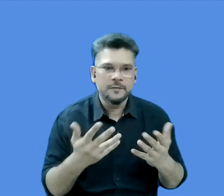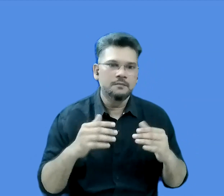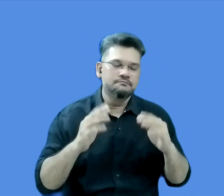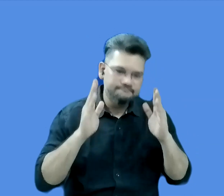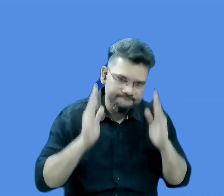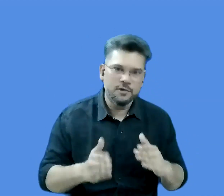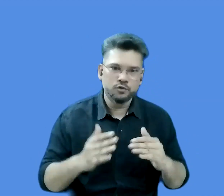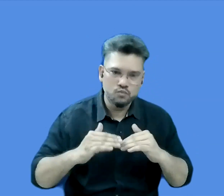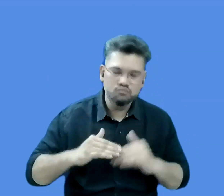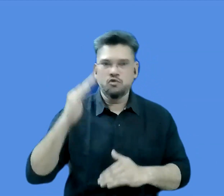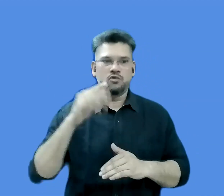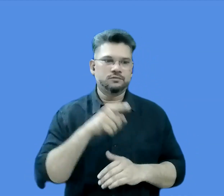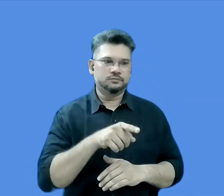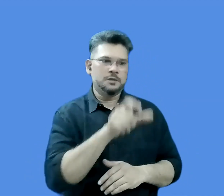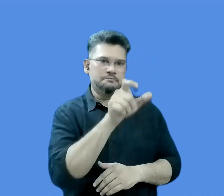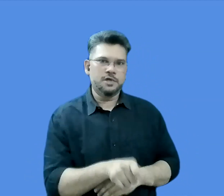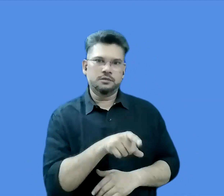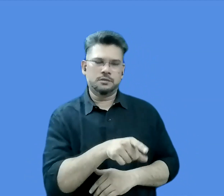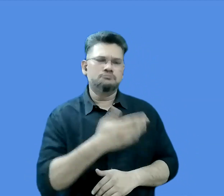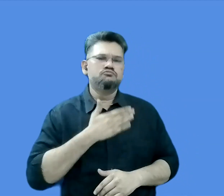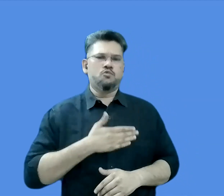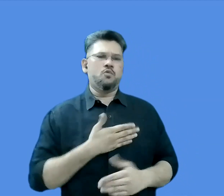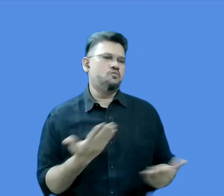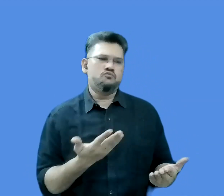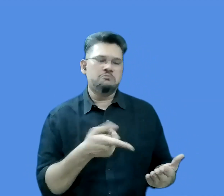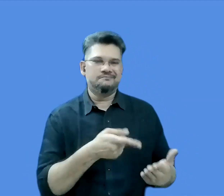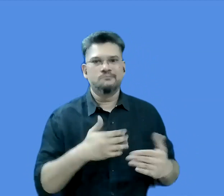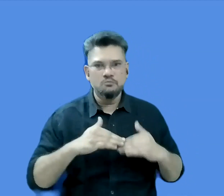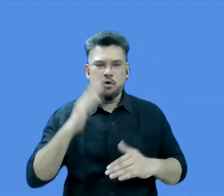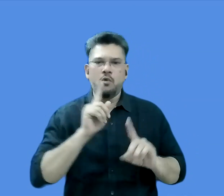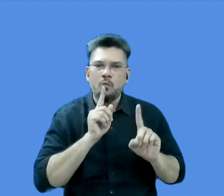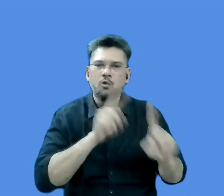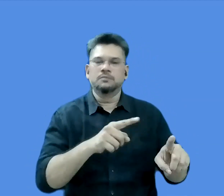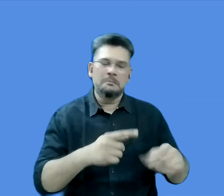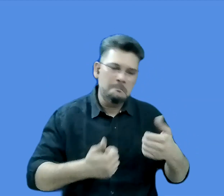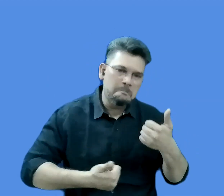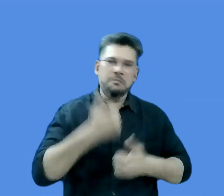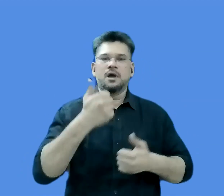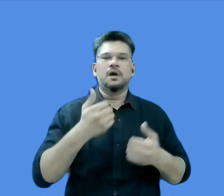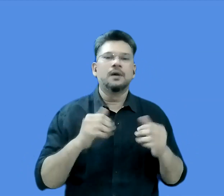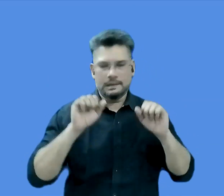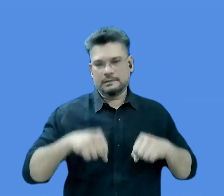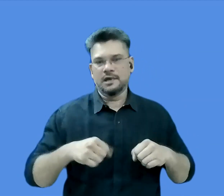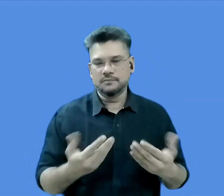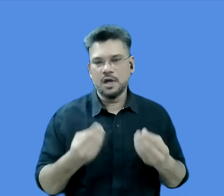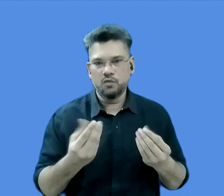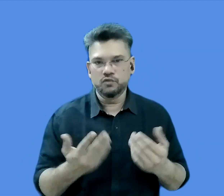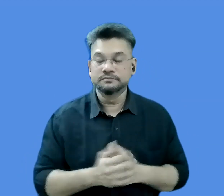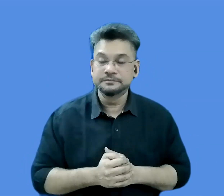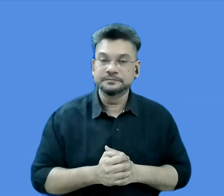humanitarian, they're not perfect, usually you are able to build a more responsive program to the